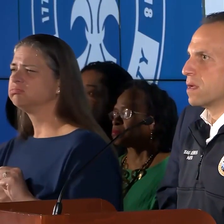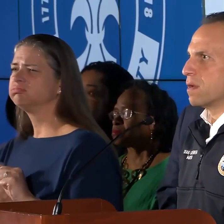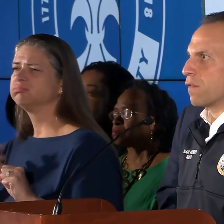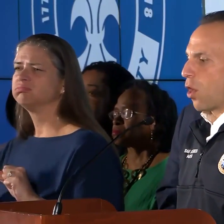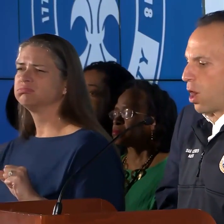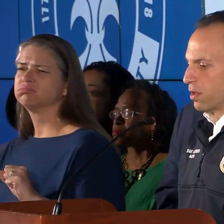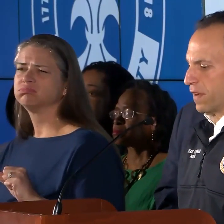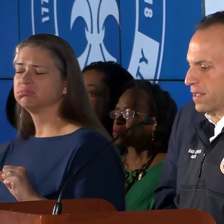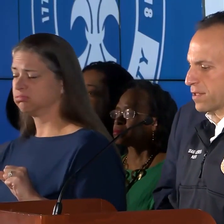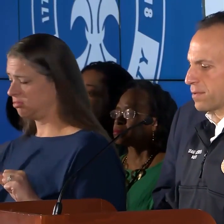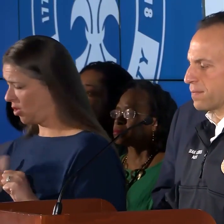for all of us